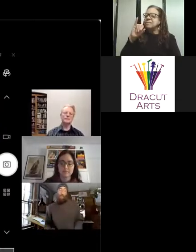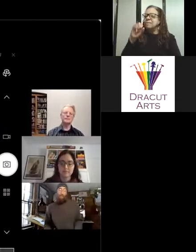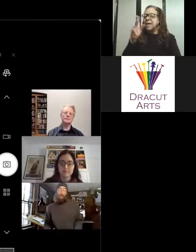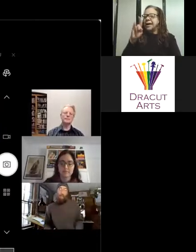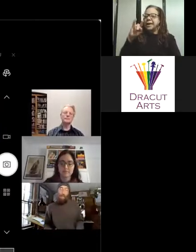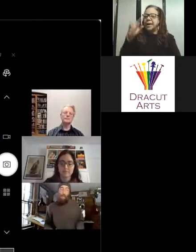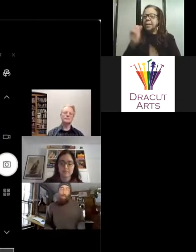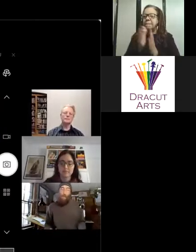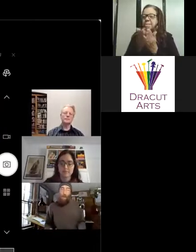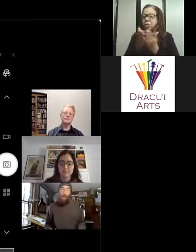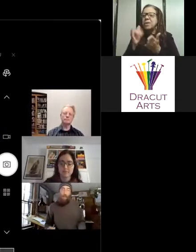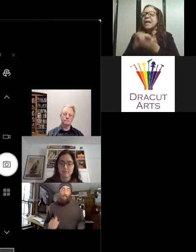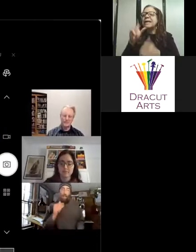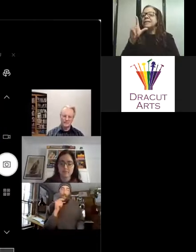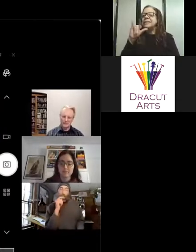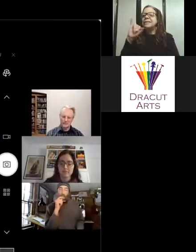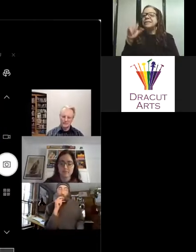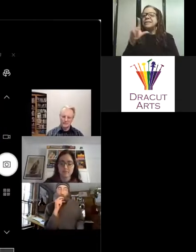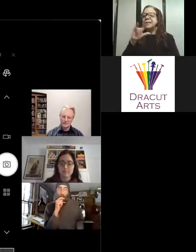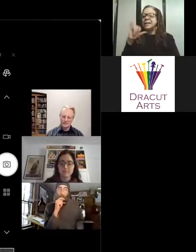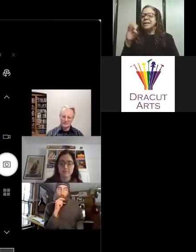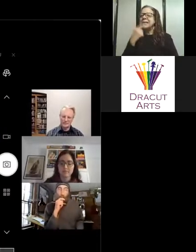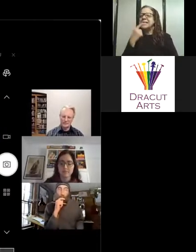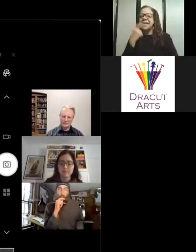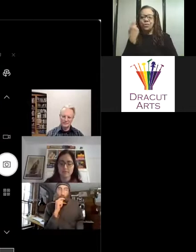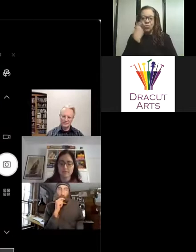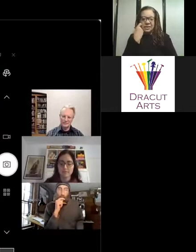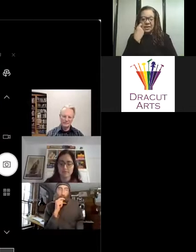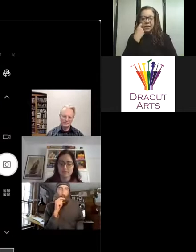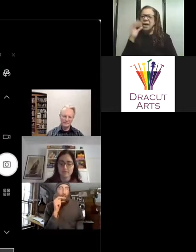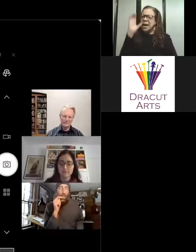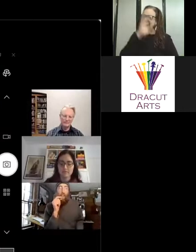and when I got back from there, I, I looked around New England where I live, here in New Hampshire,